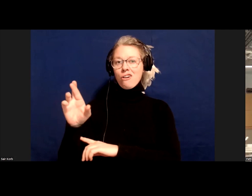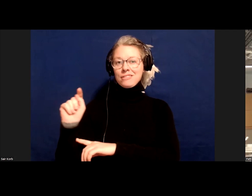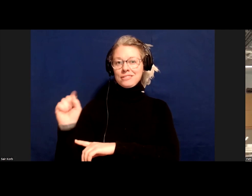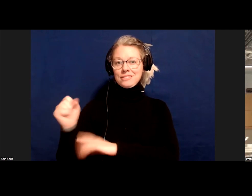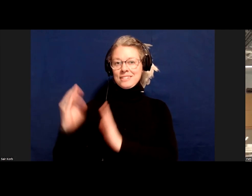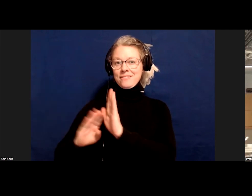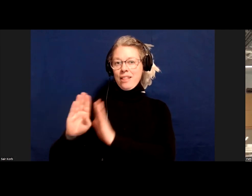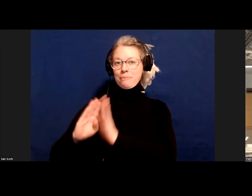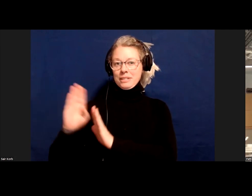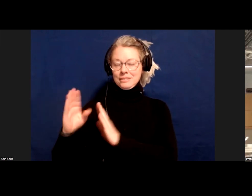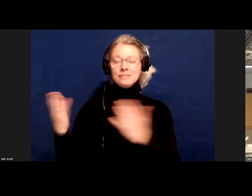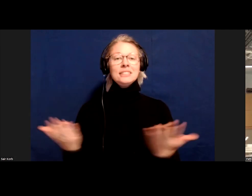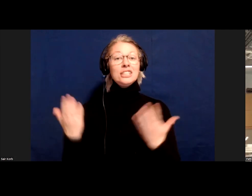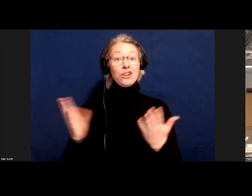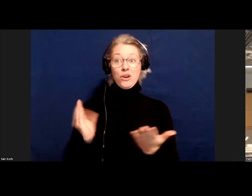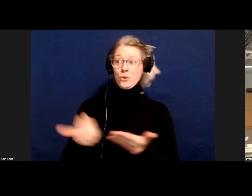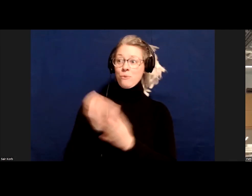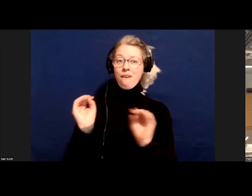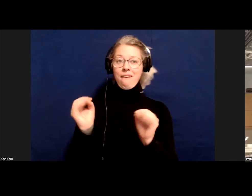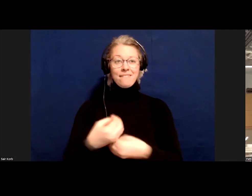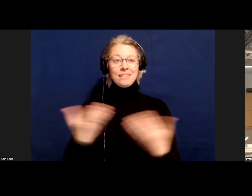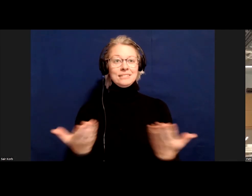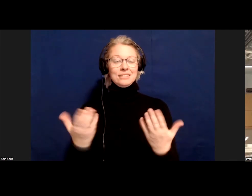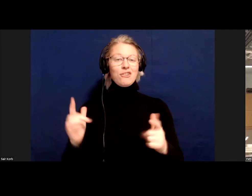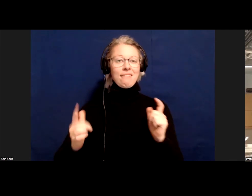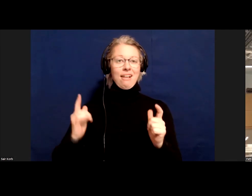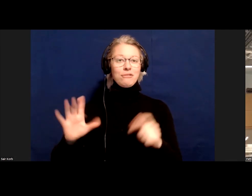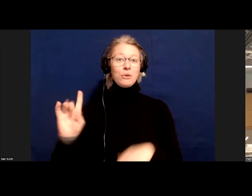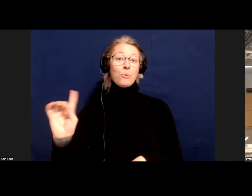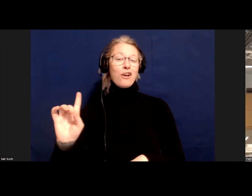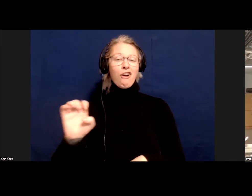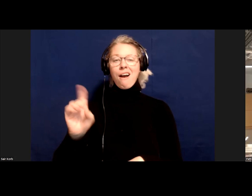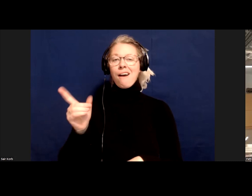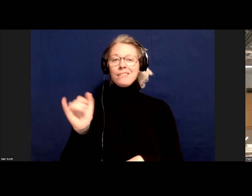Development’s new offices here in Calgary in the Edison Building, which is on the corner